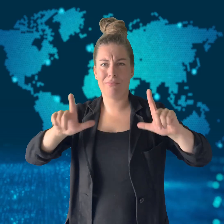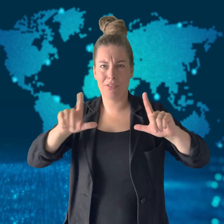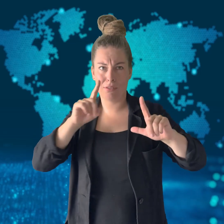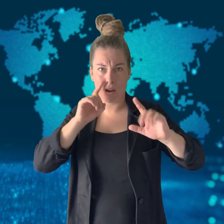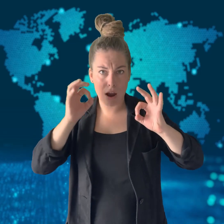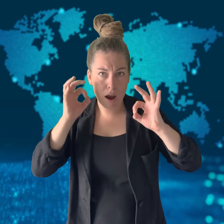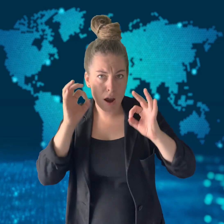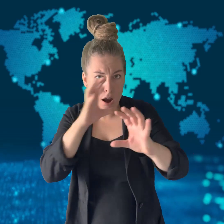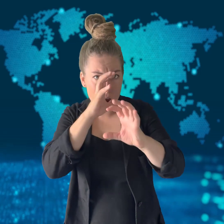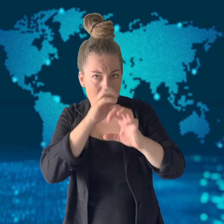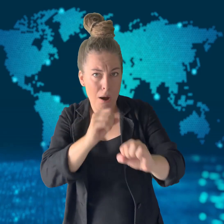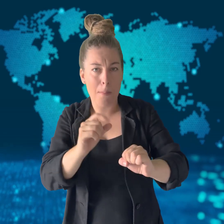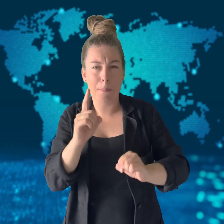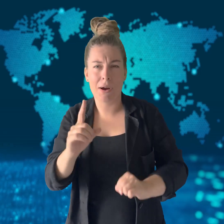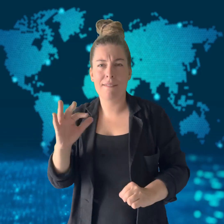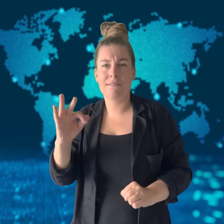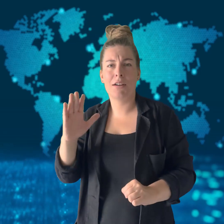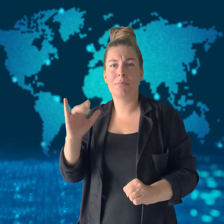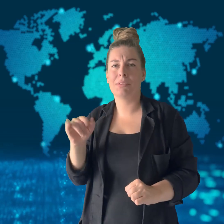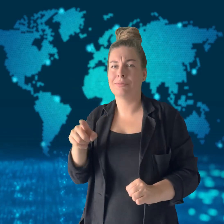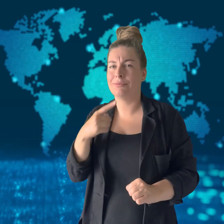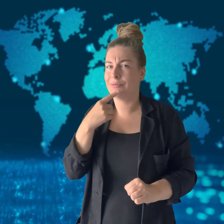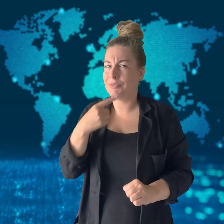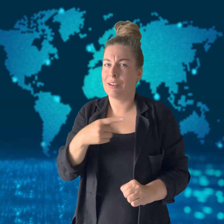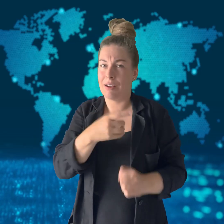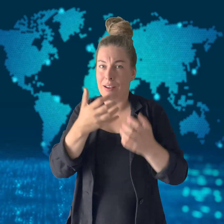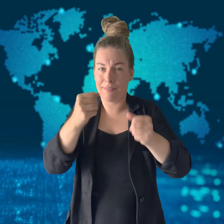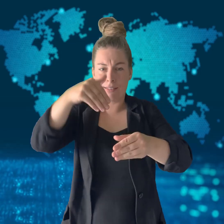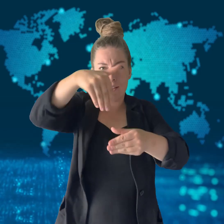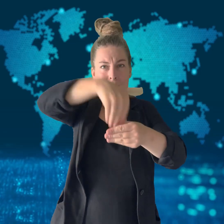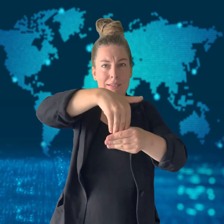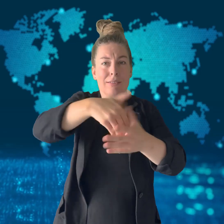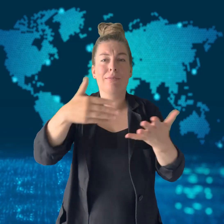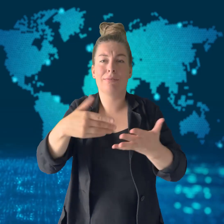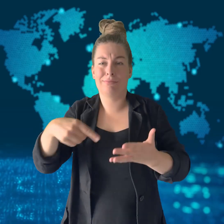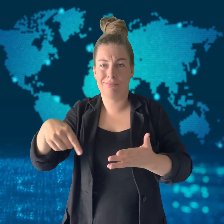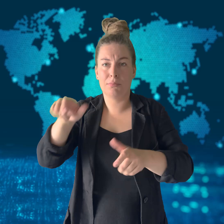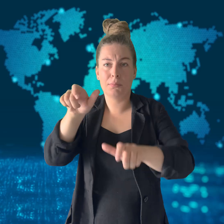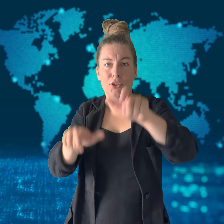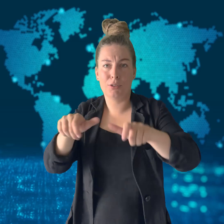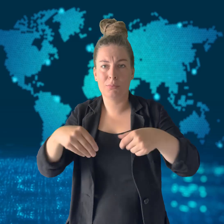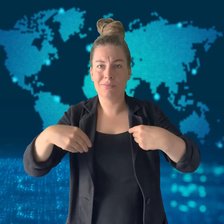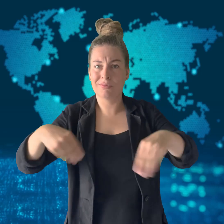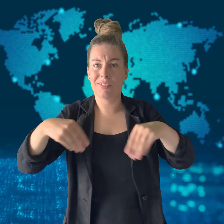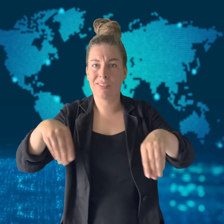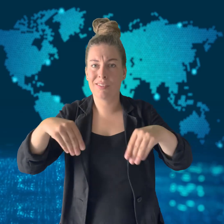but the FBI found she was involved